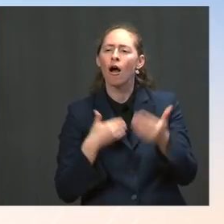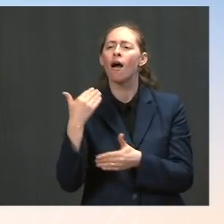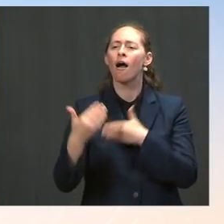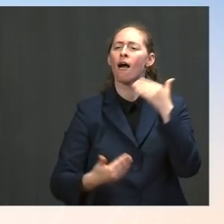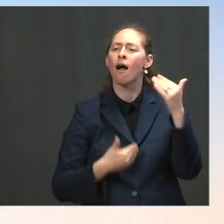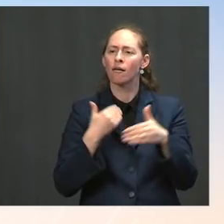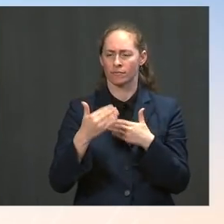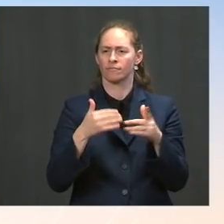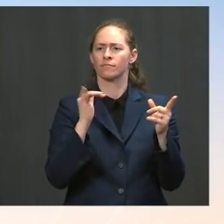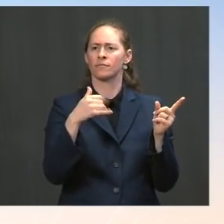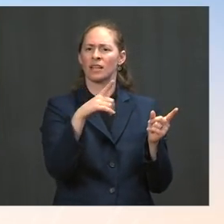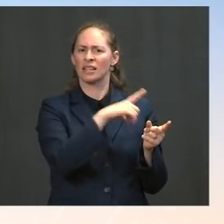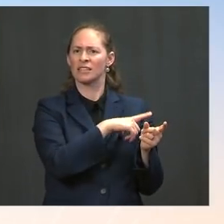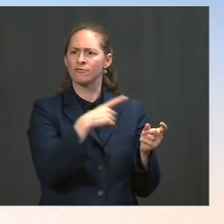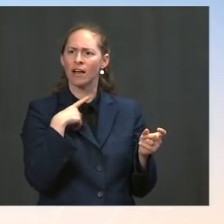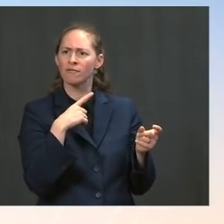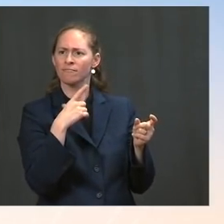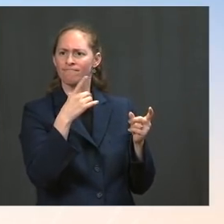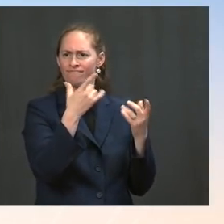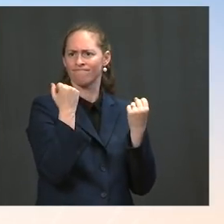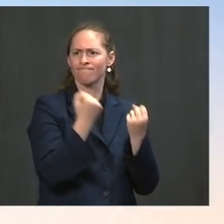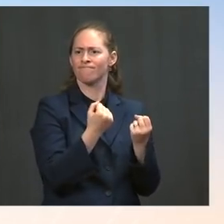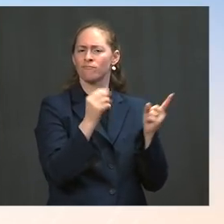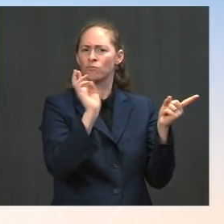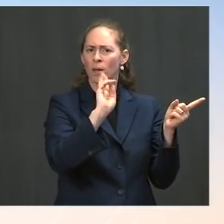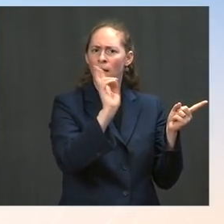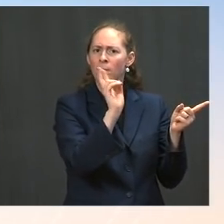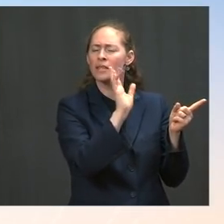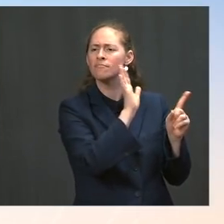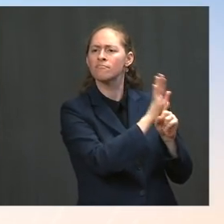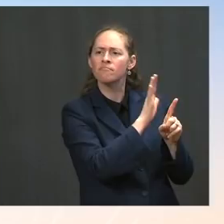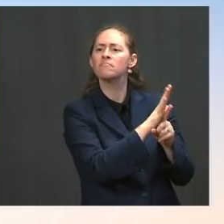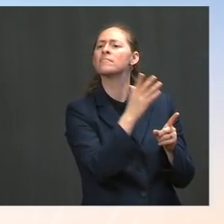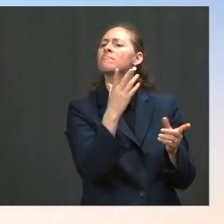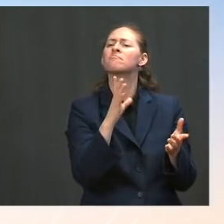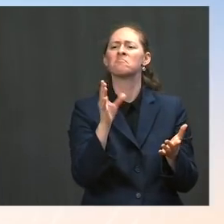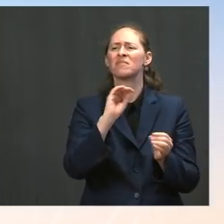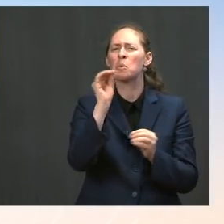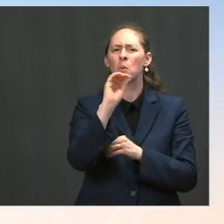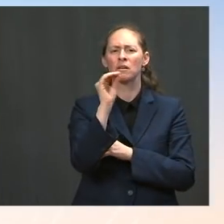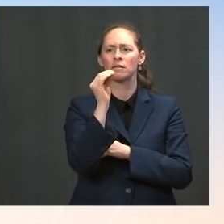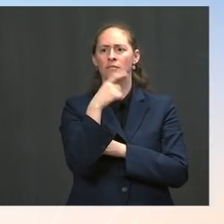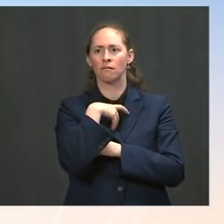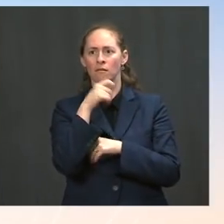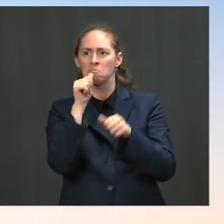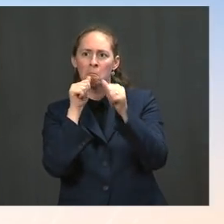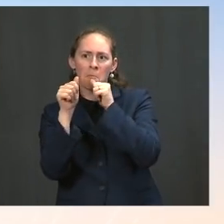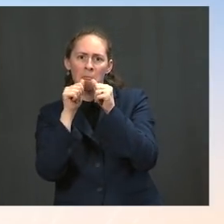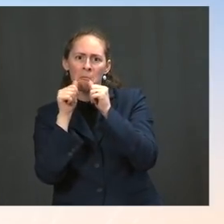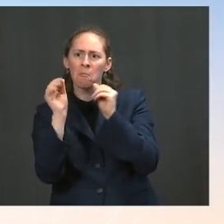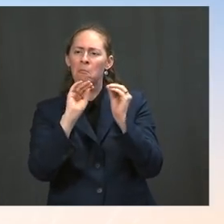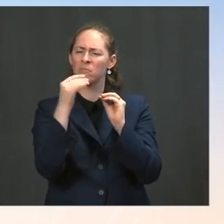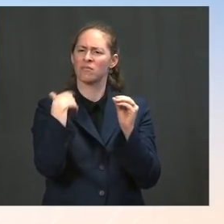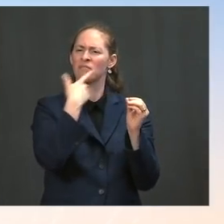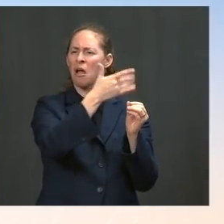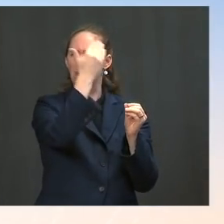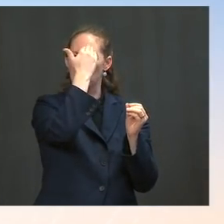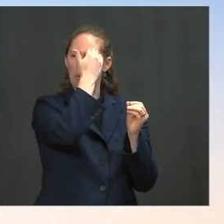Obviously, there was strong support for motions to proceed. There are no secrets about what's in this legislation. It was agreed to in a bipartisan agreement.